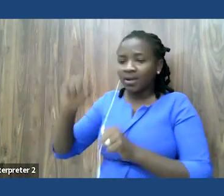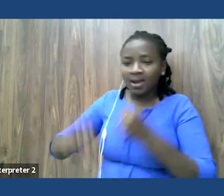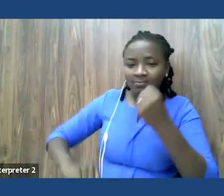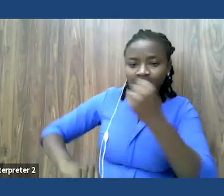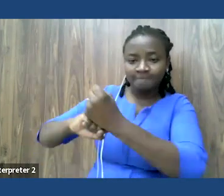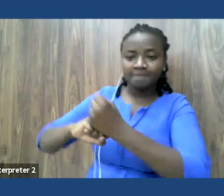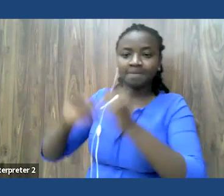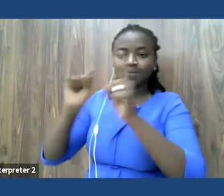with education.